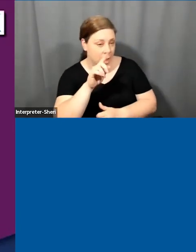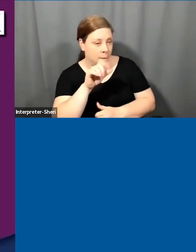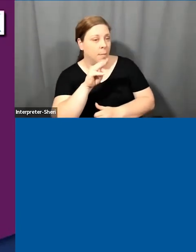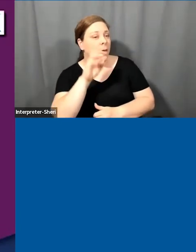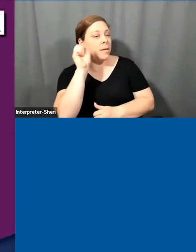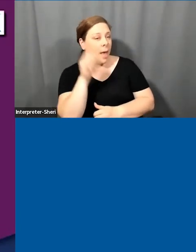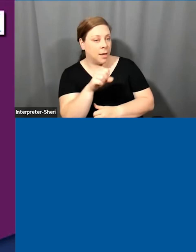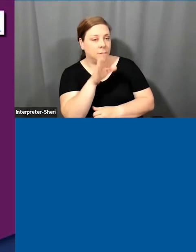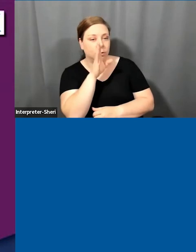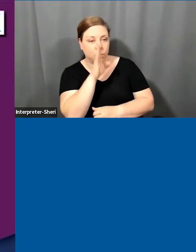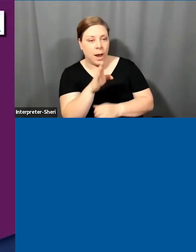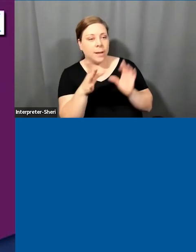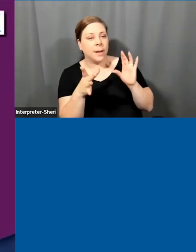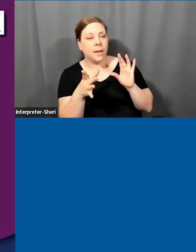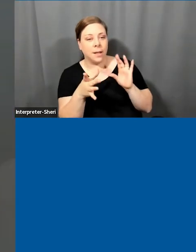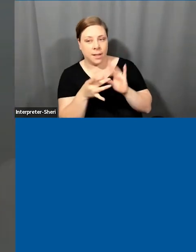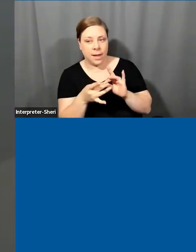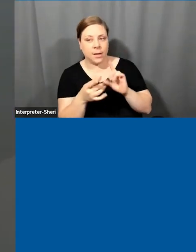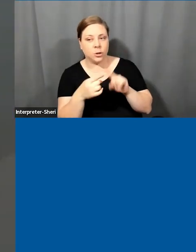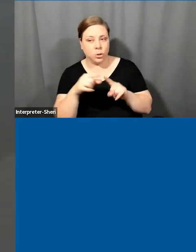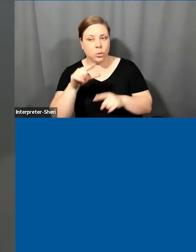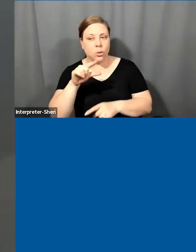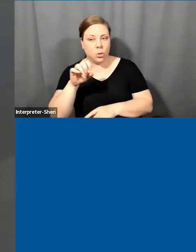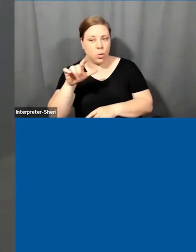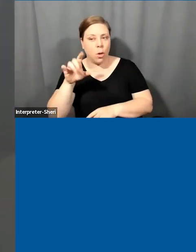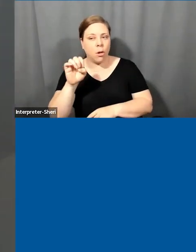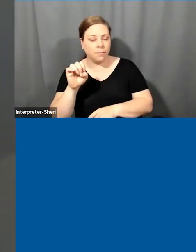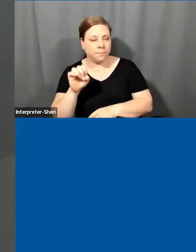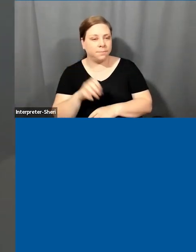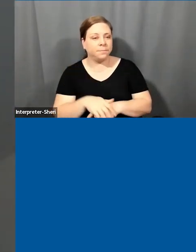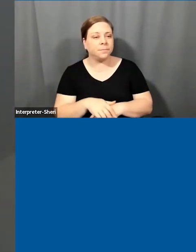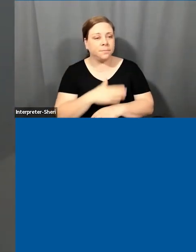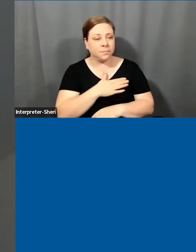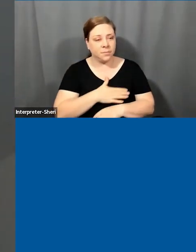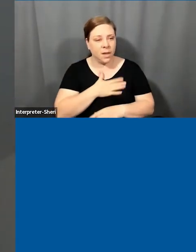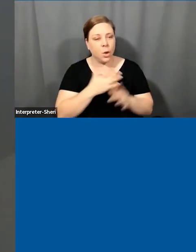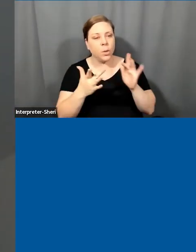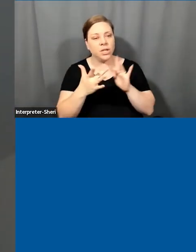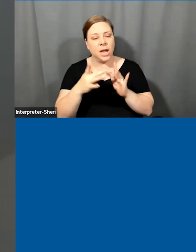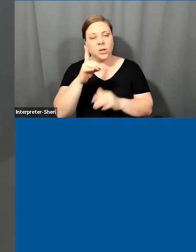Yeah, so you'll have the updated slides with the information and please reach out to Dan if you want more information about the study as well.